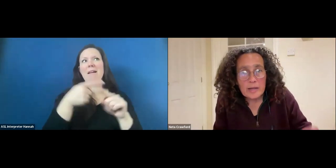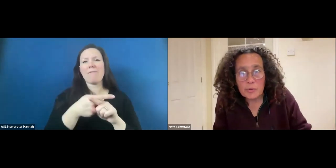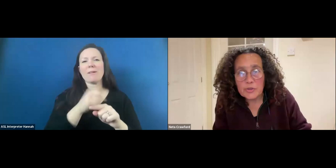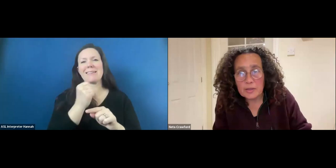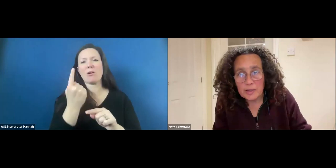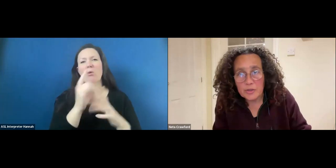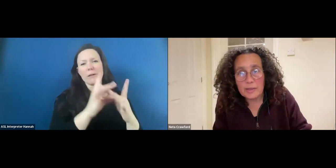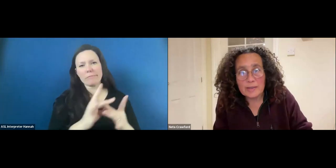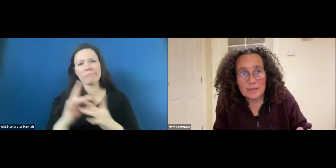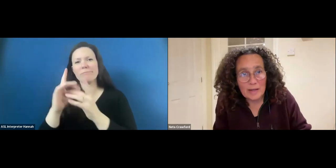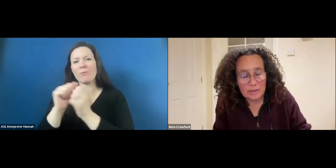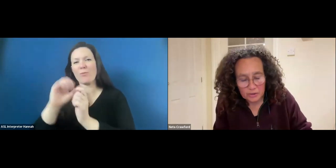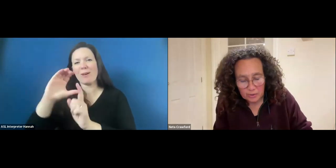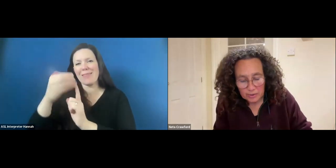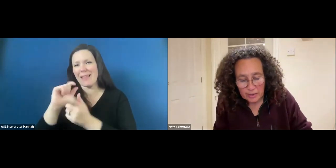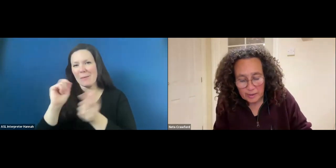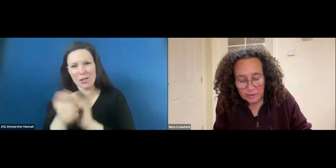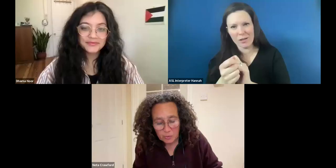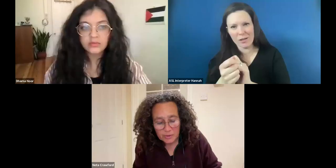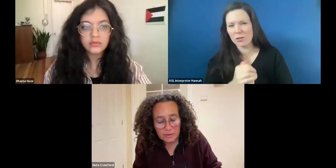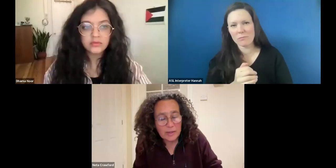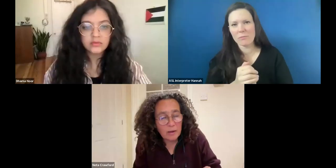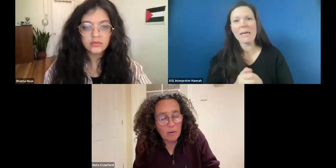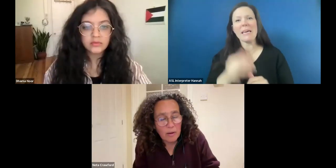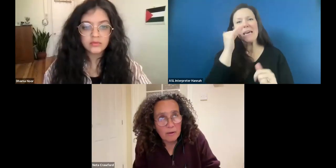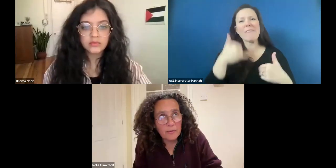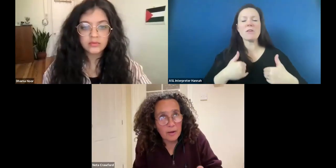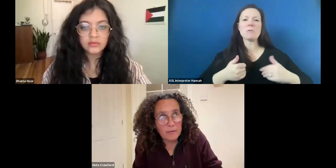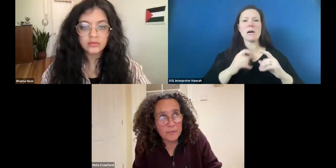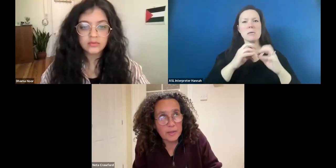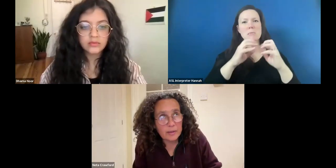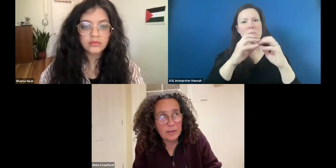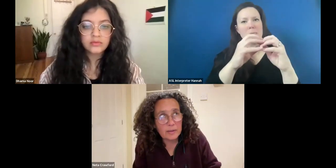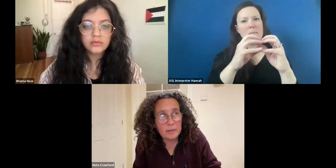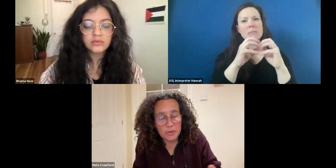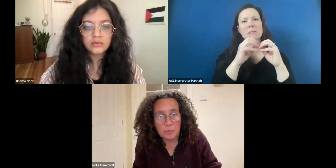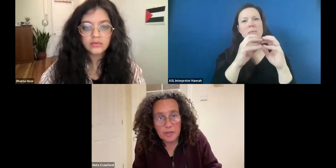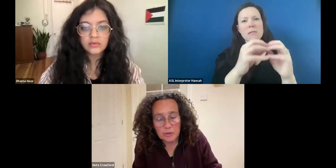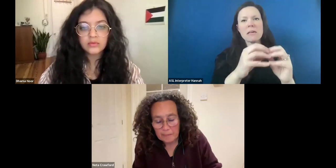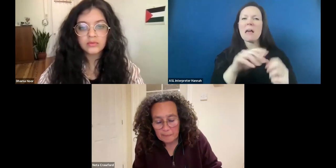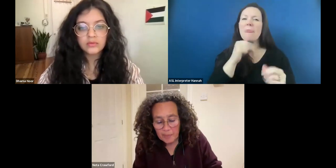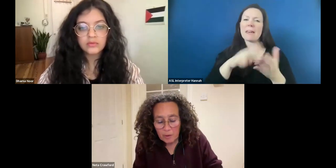Increasing tension is not necessarily a consequence of immiseration.